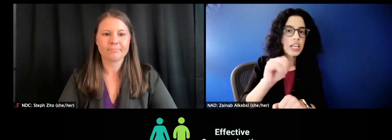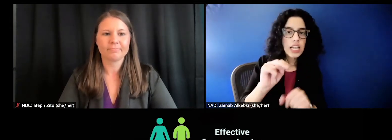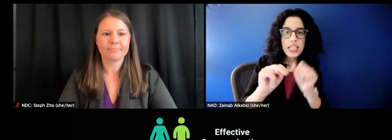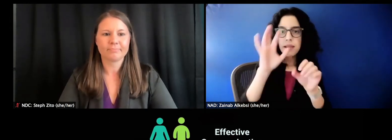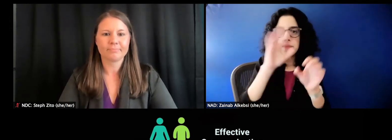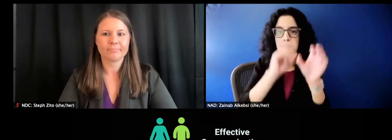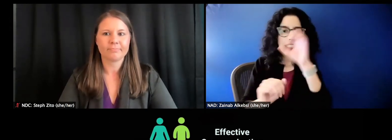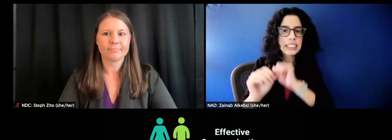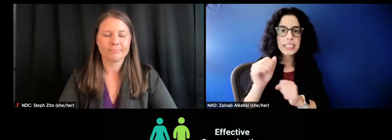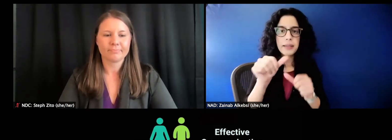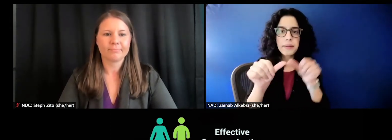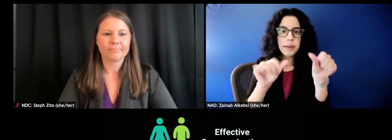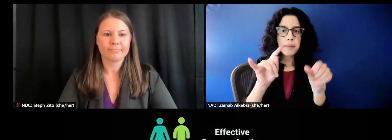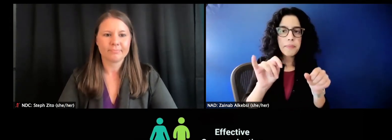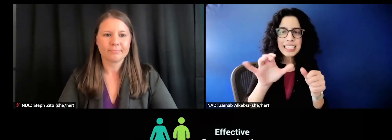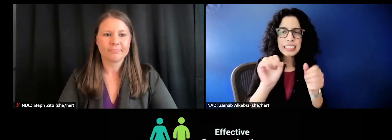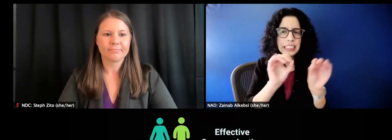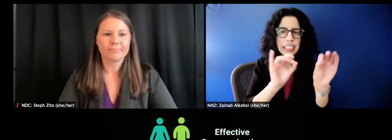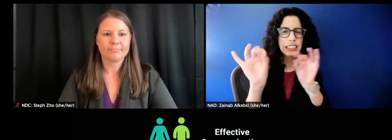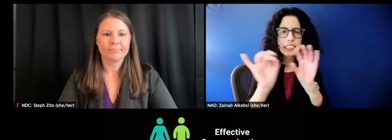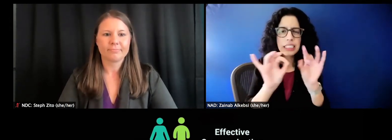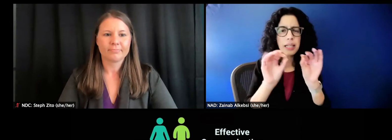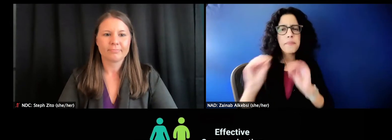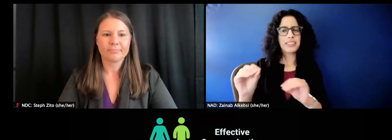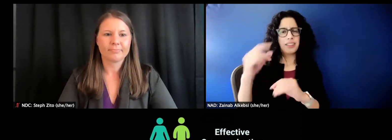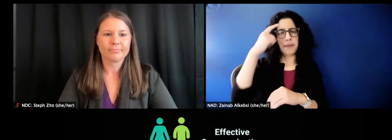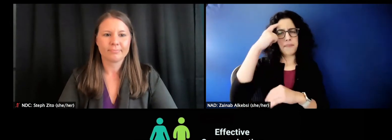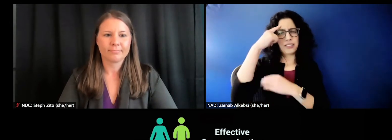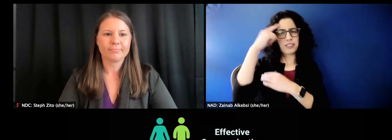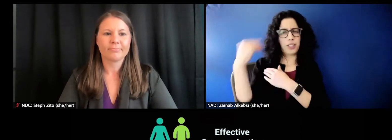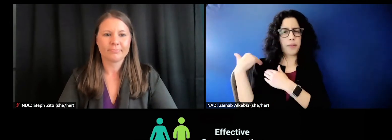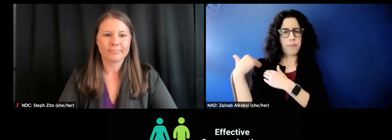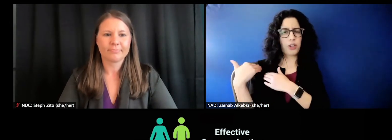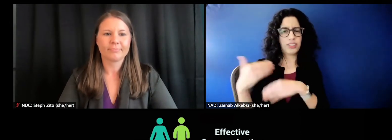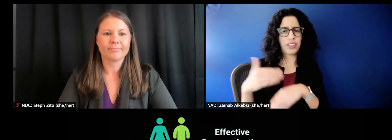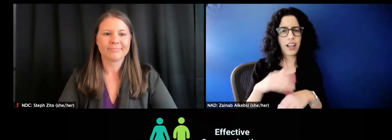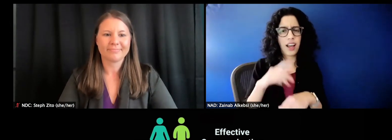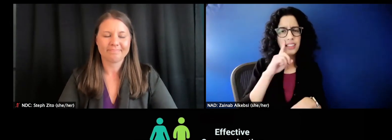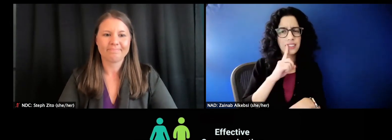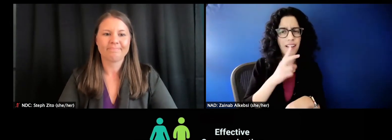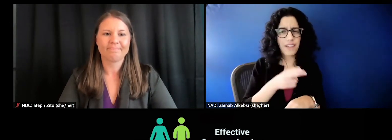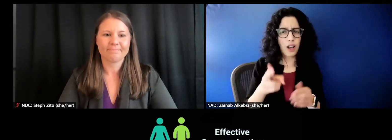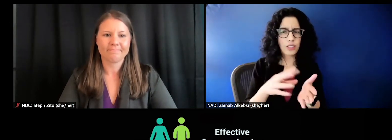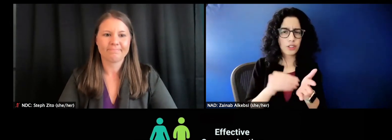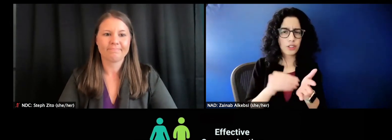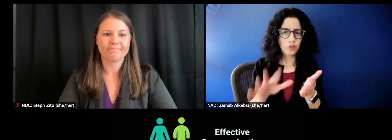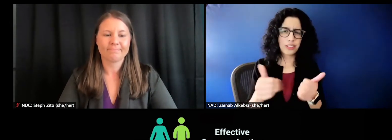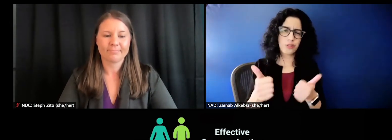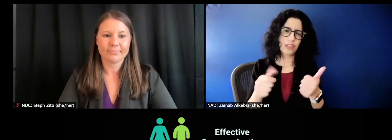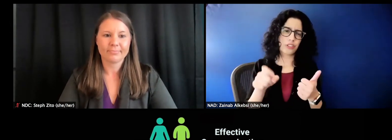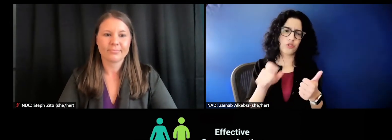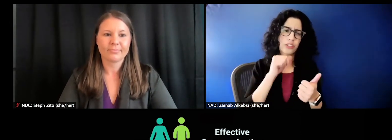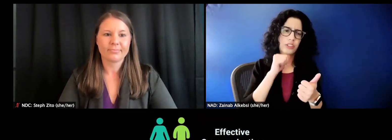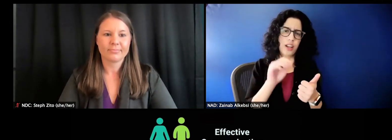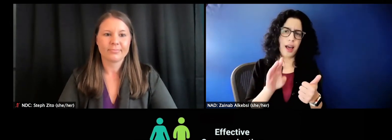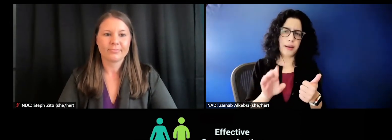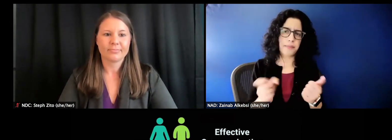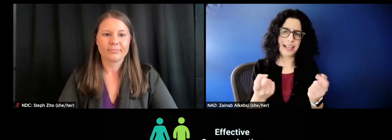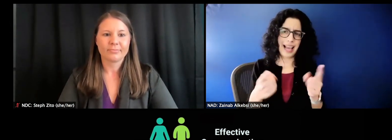pieces, that puts the burden on the student, which should not be happening.